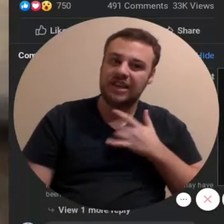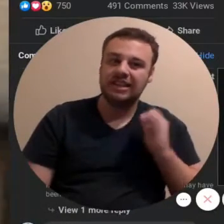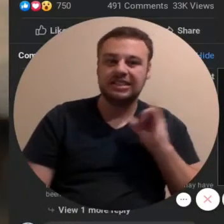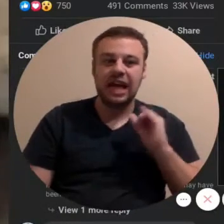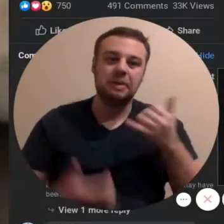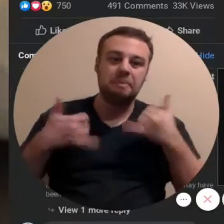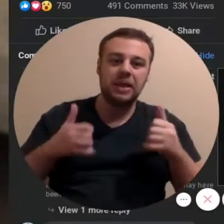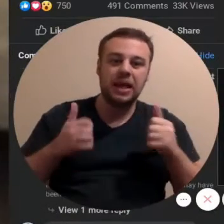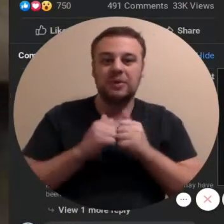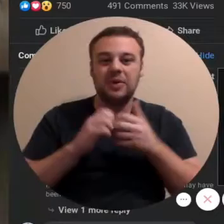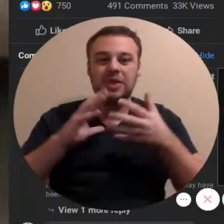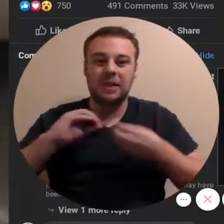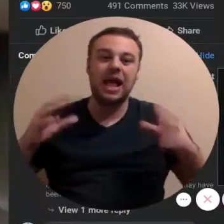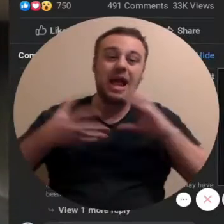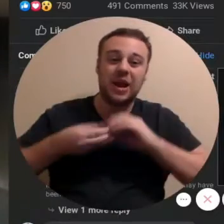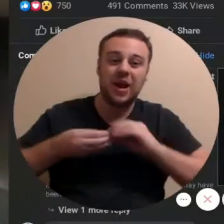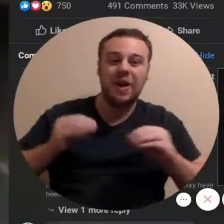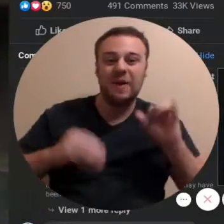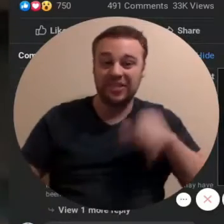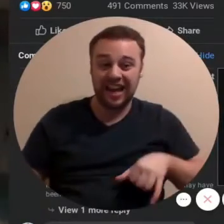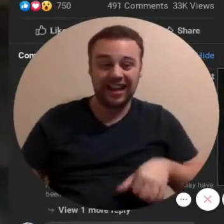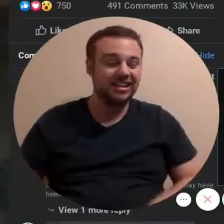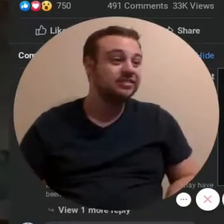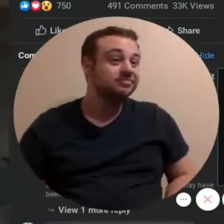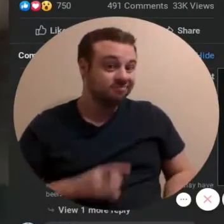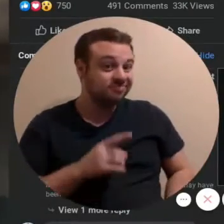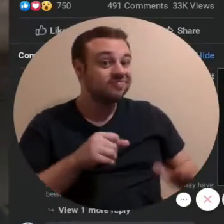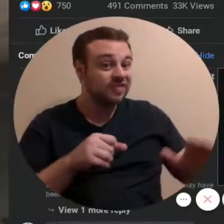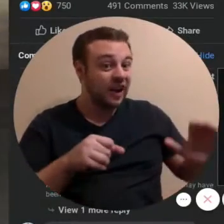Erica: Yeah, Julie has completely joined the animal care team from her normal job, which is events.